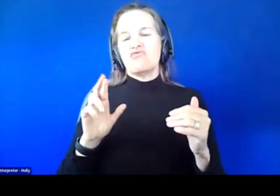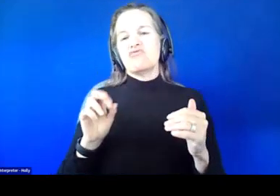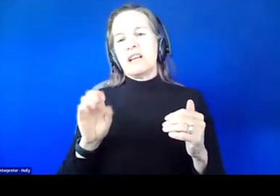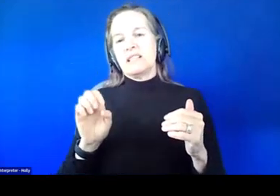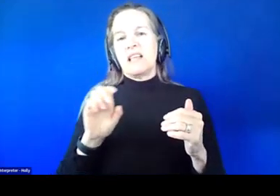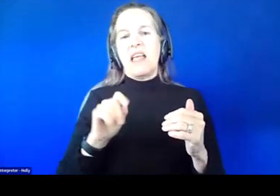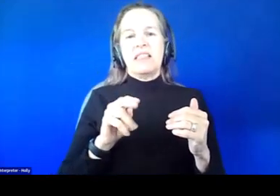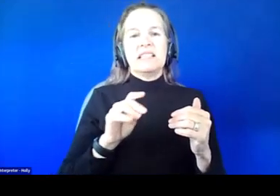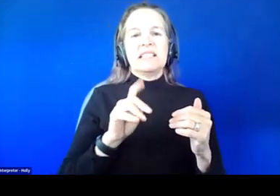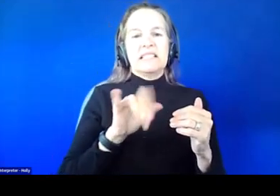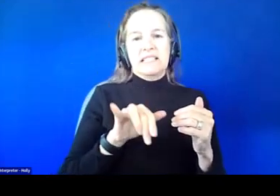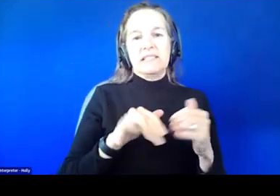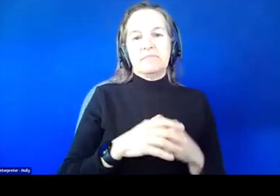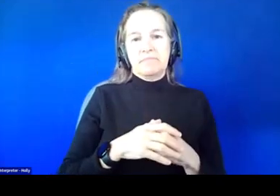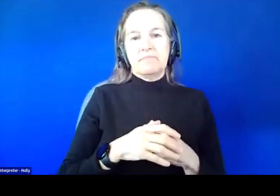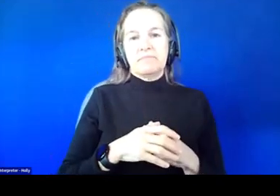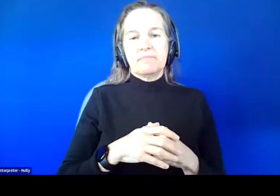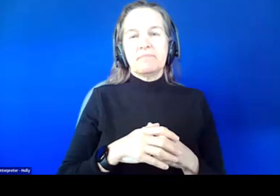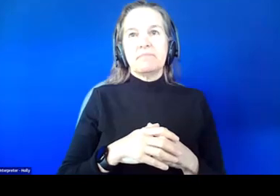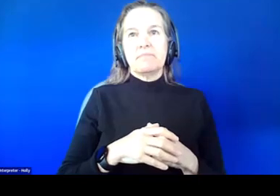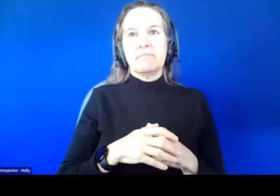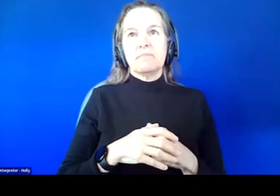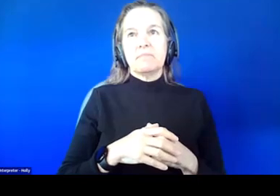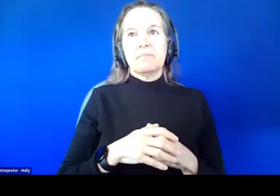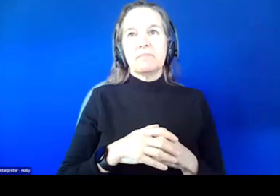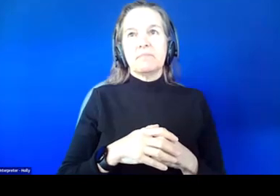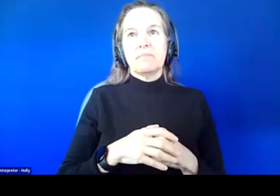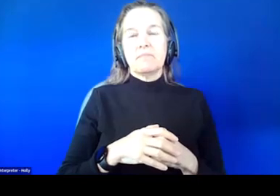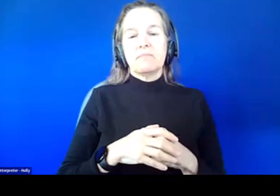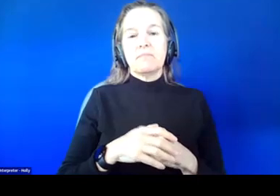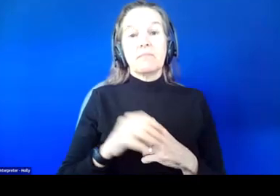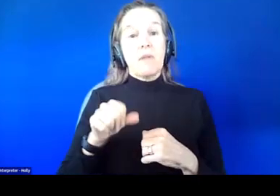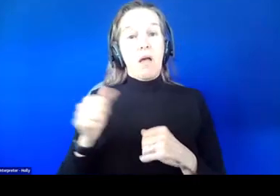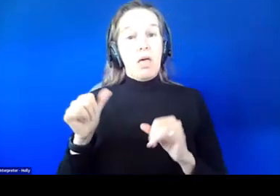The other measure we use is spending.